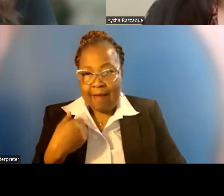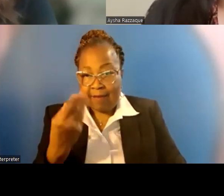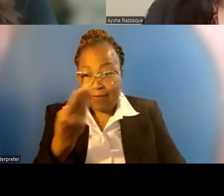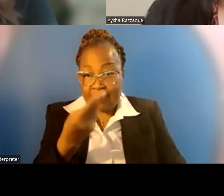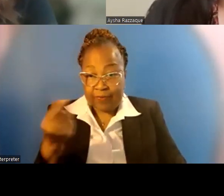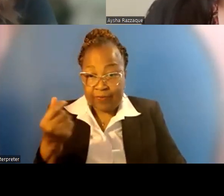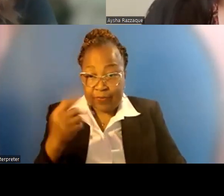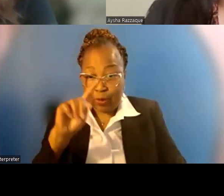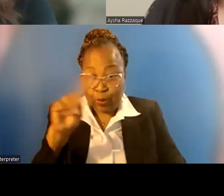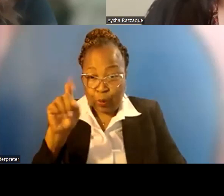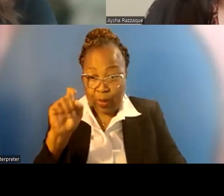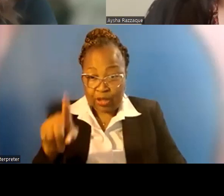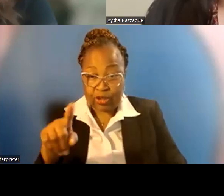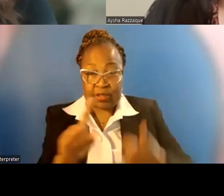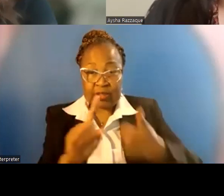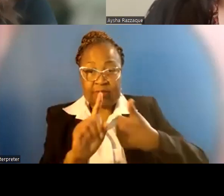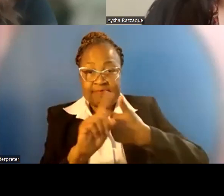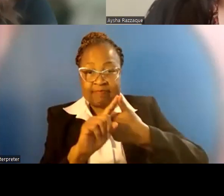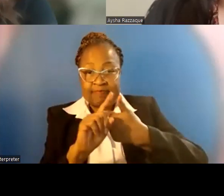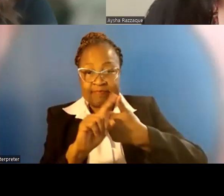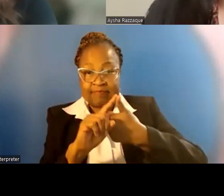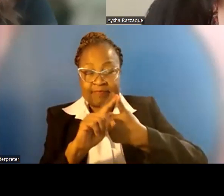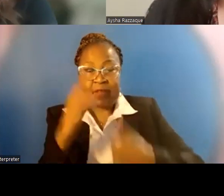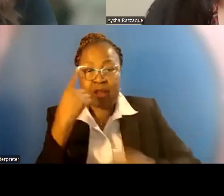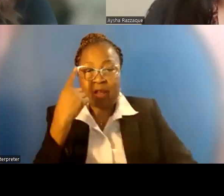The first one is for Sylvie